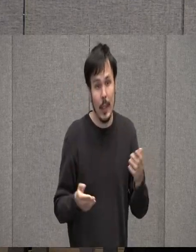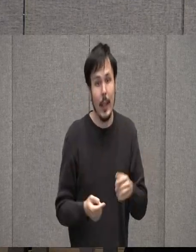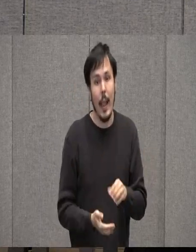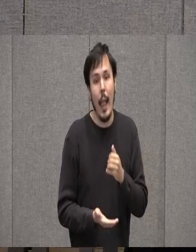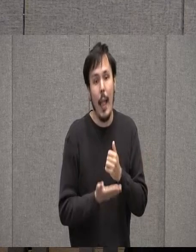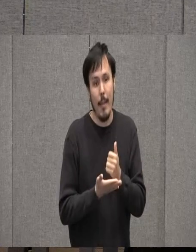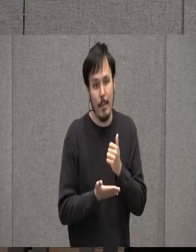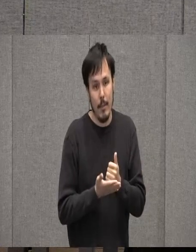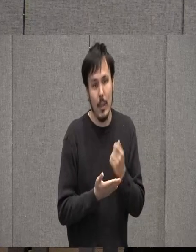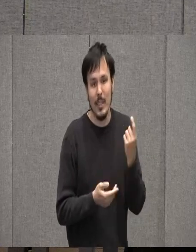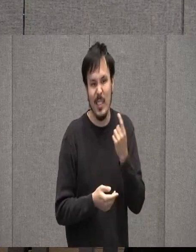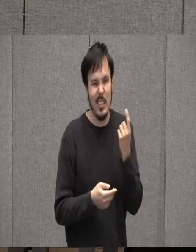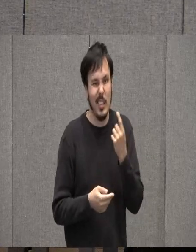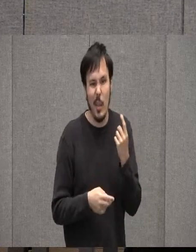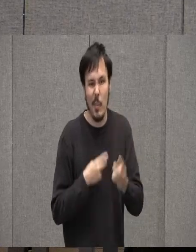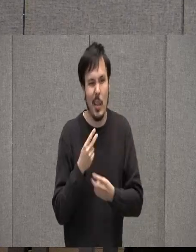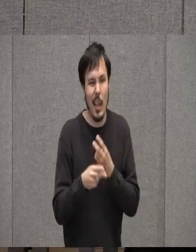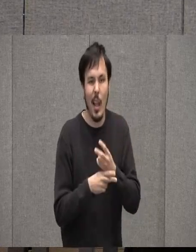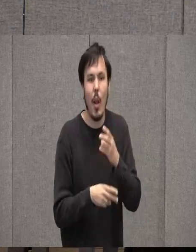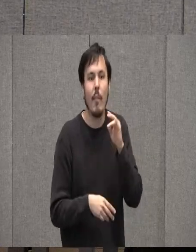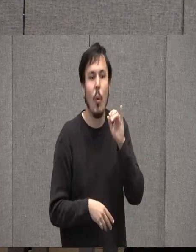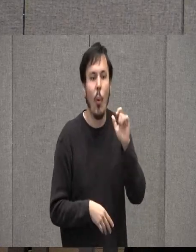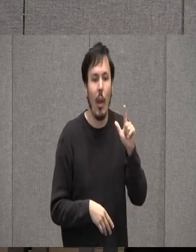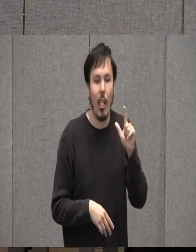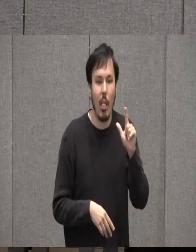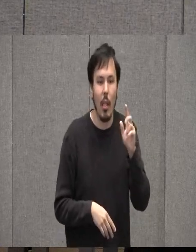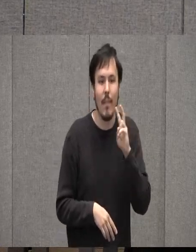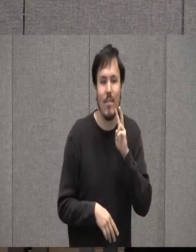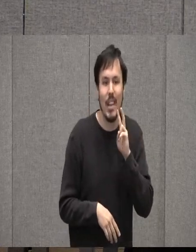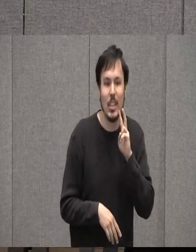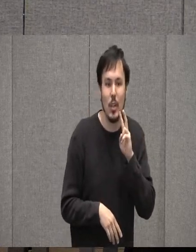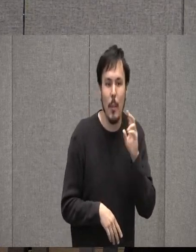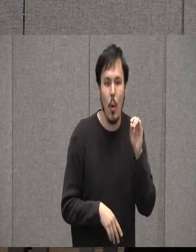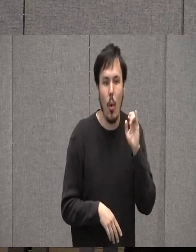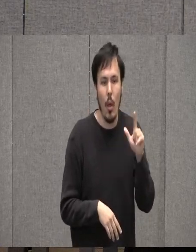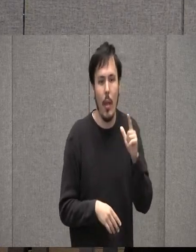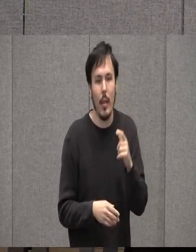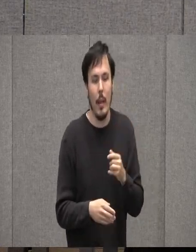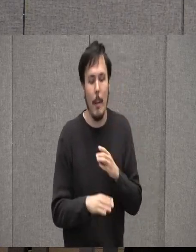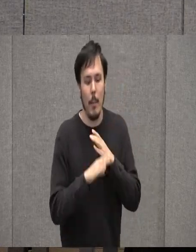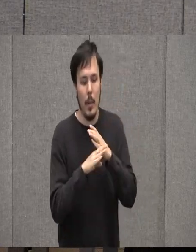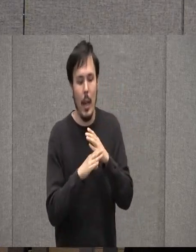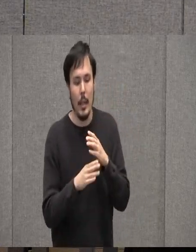is some kind of vegetable oil. This helps keep the bubbles from bursting.